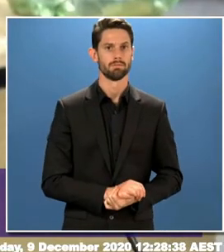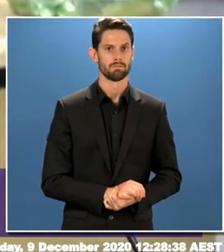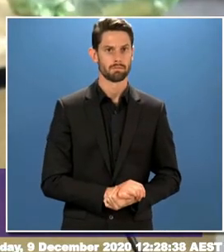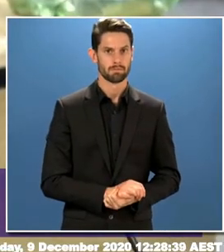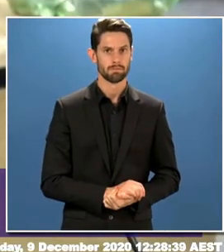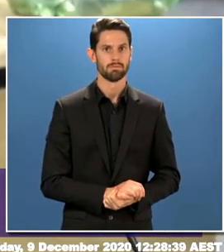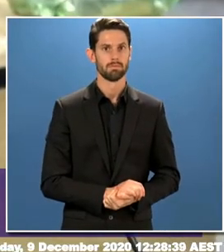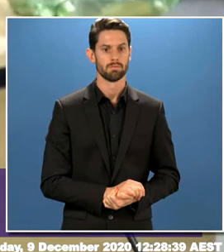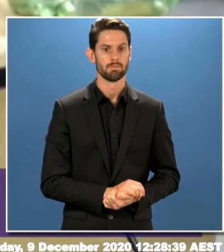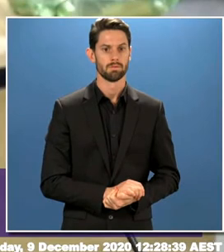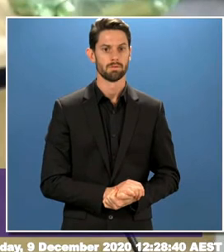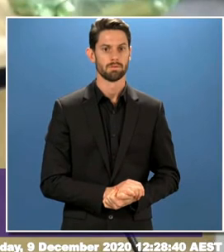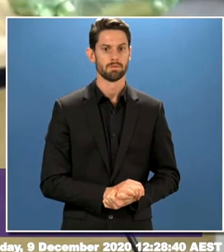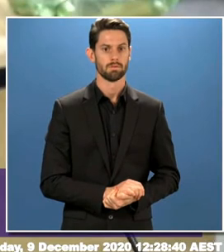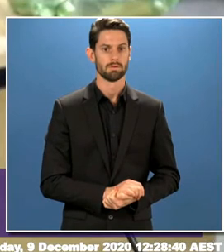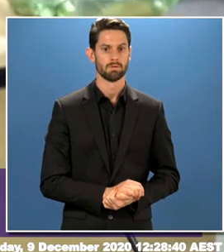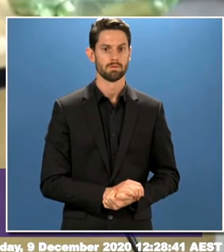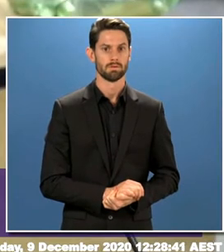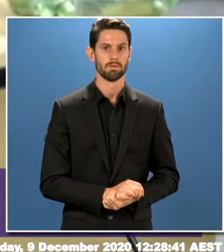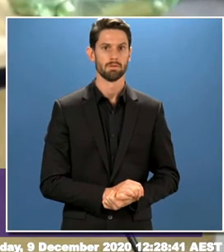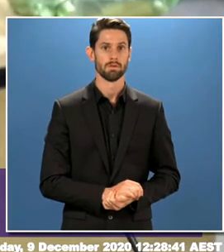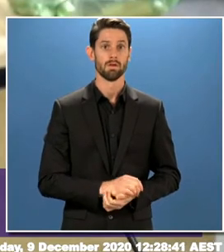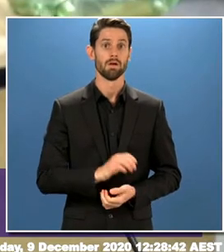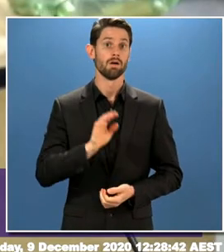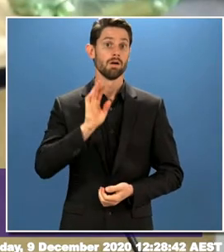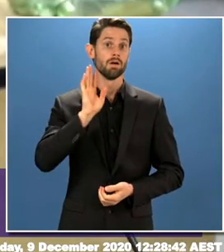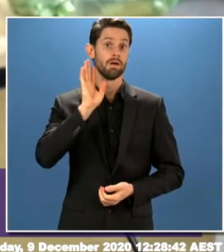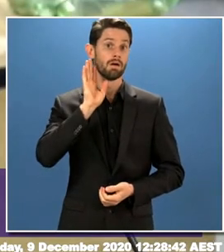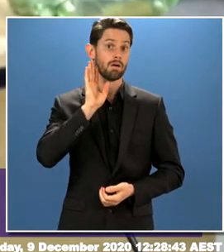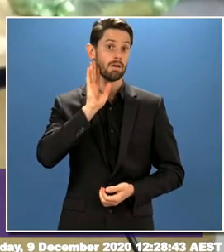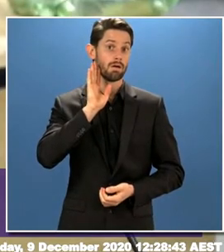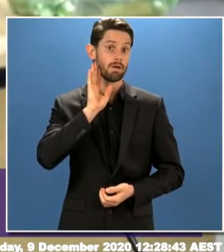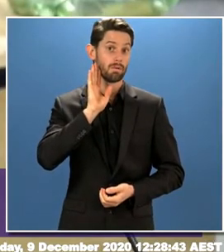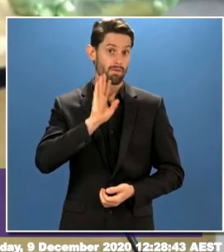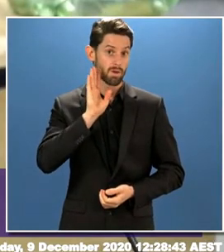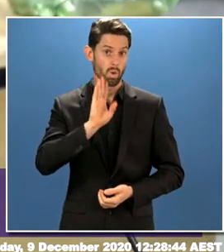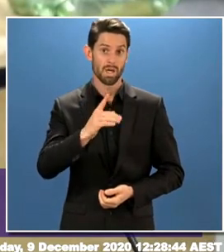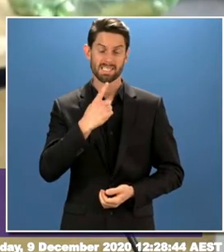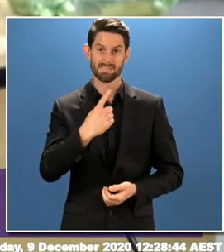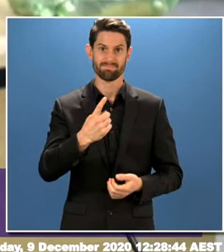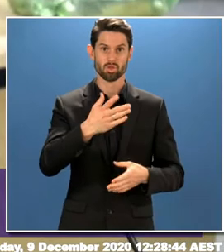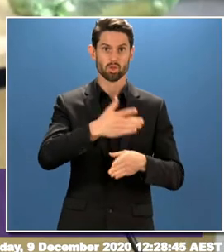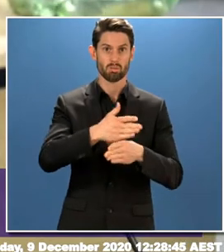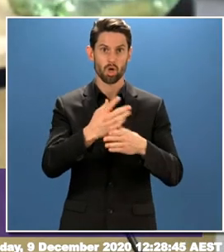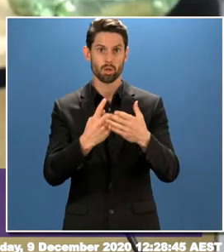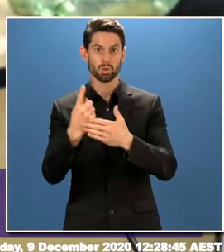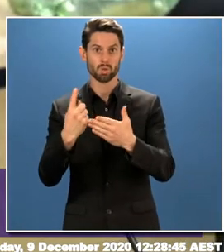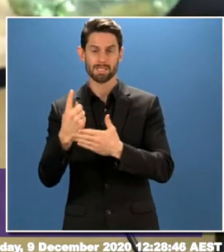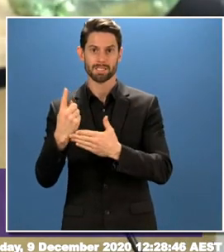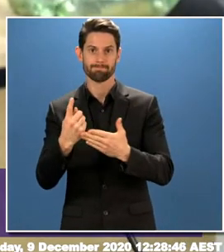there is a lack of employment spaces. So you might get through that maturation period, through that additional